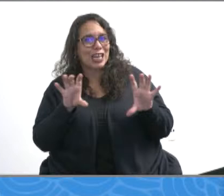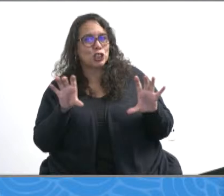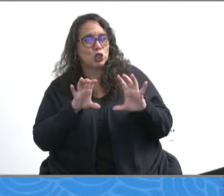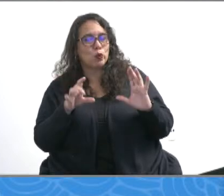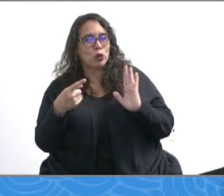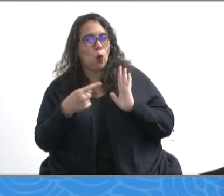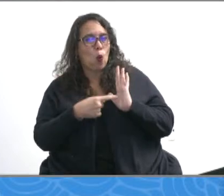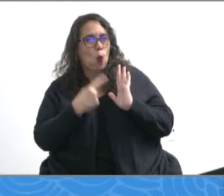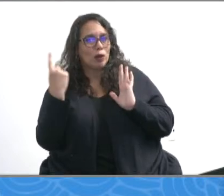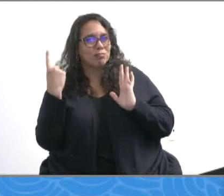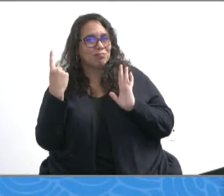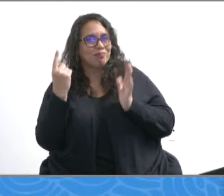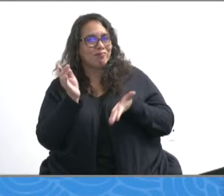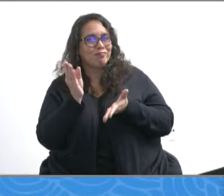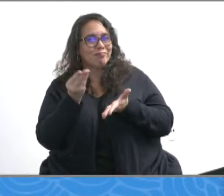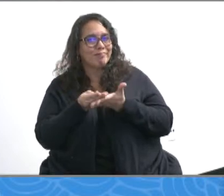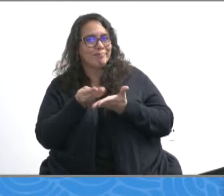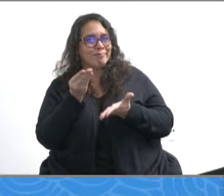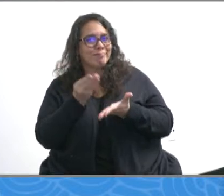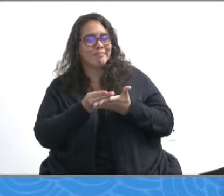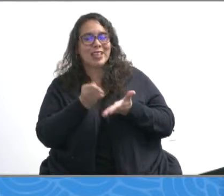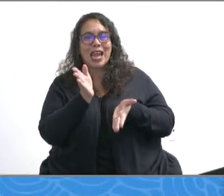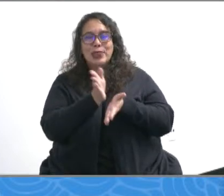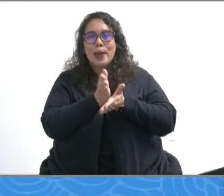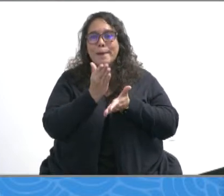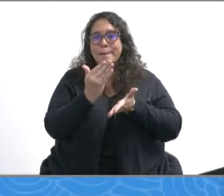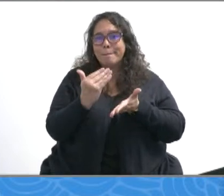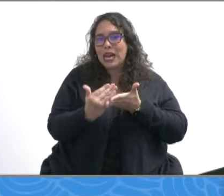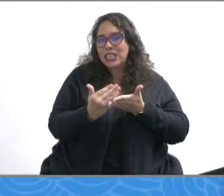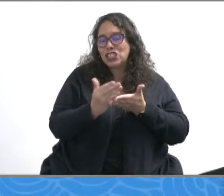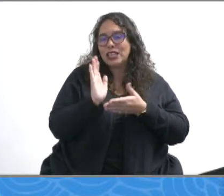and the budget that our district has to utilize.